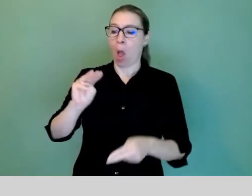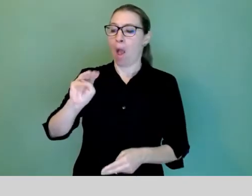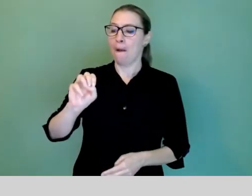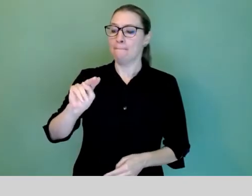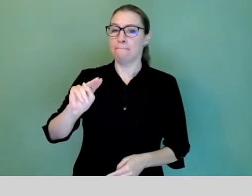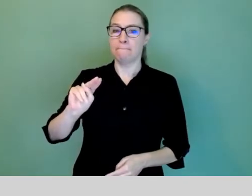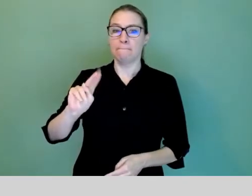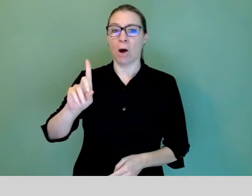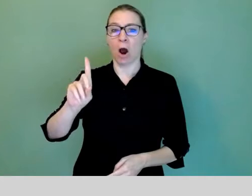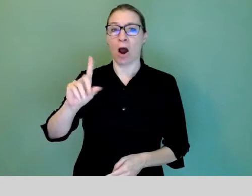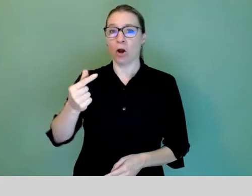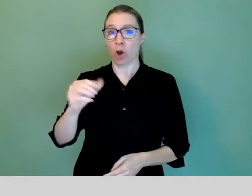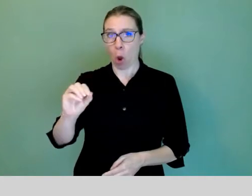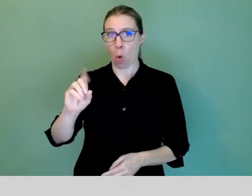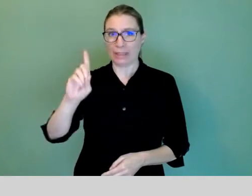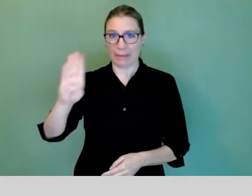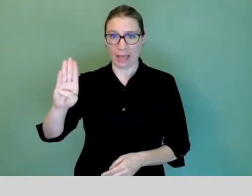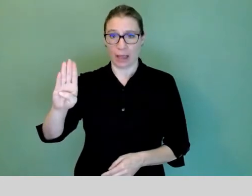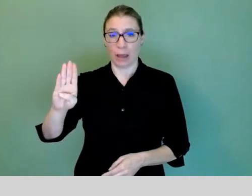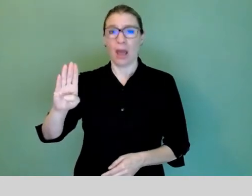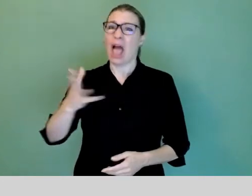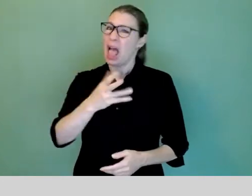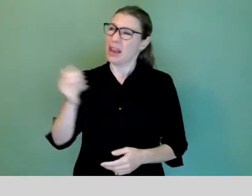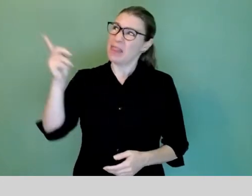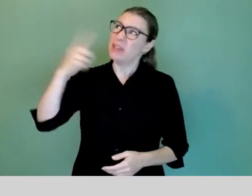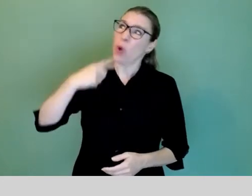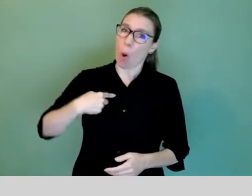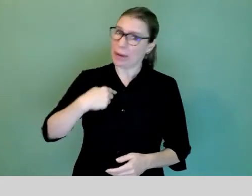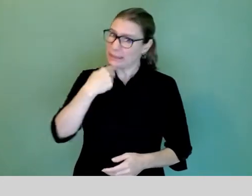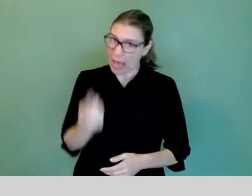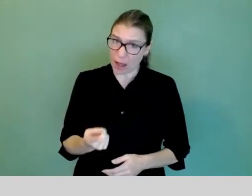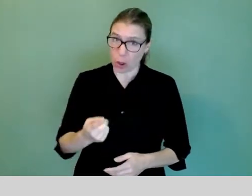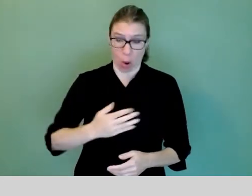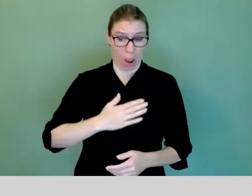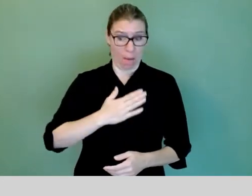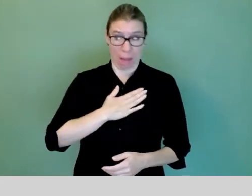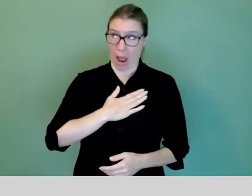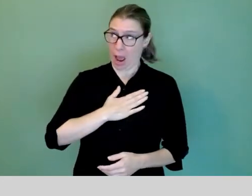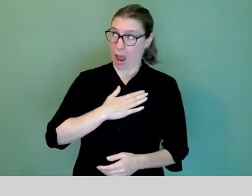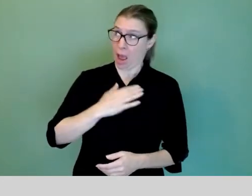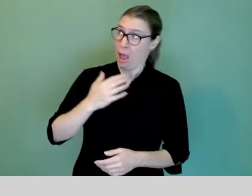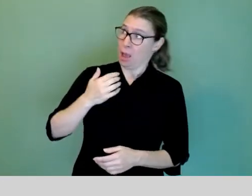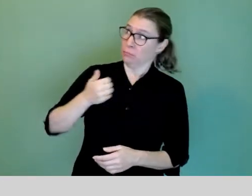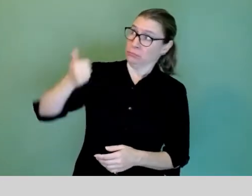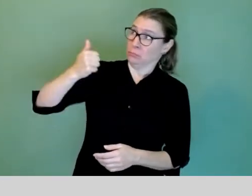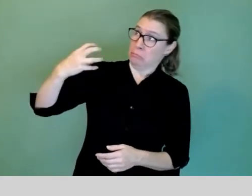My employer does not use or endorse any of the techniques demonstrated in this presentation.